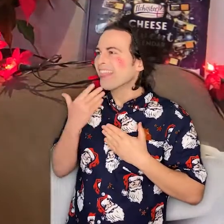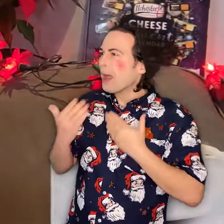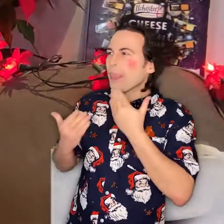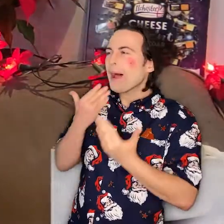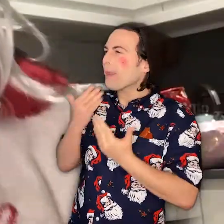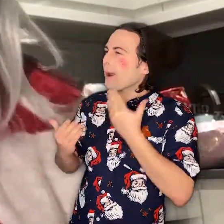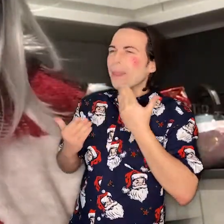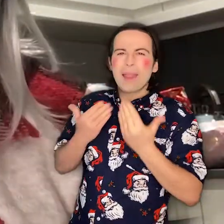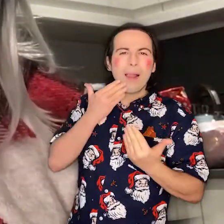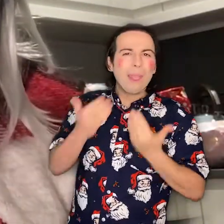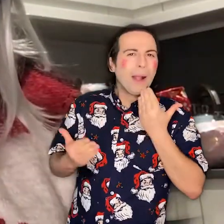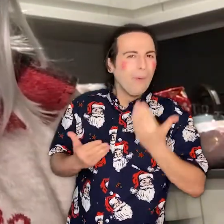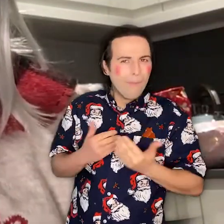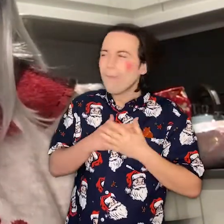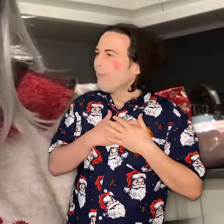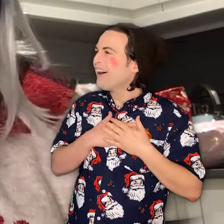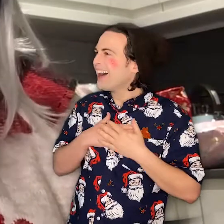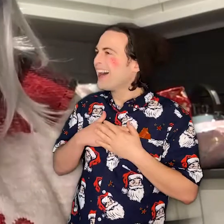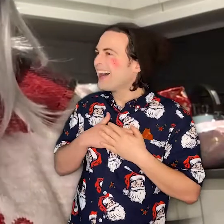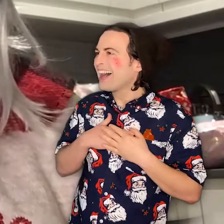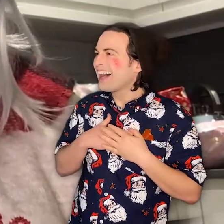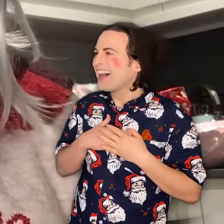Senga - You truly are a superhero